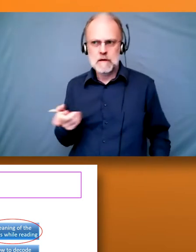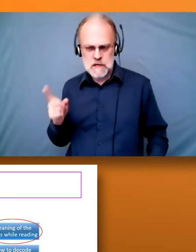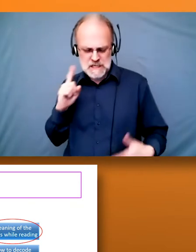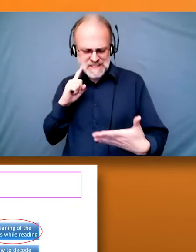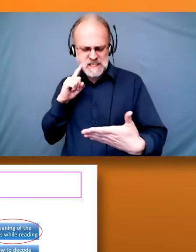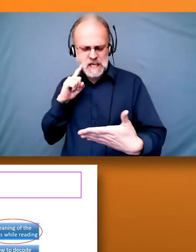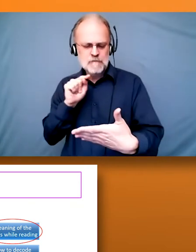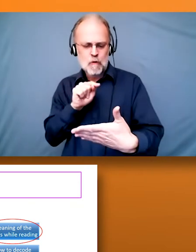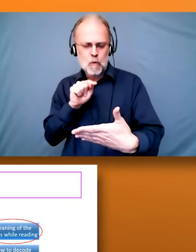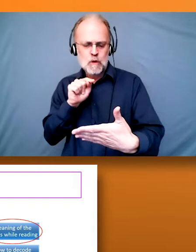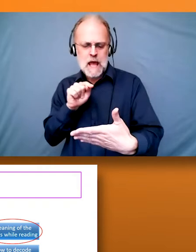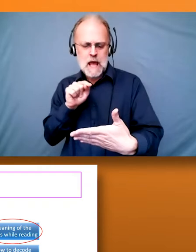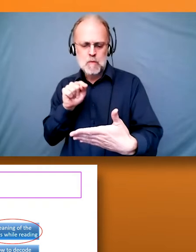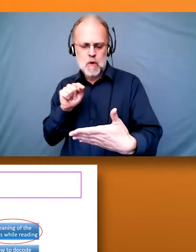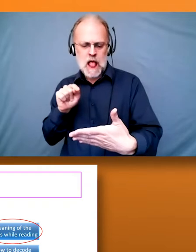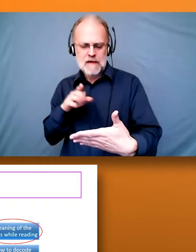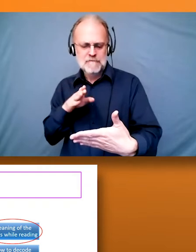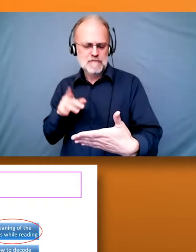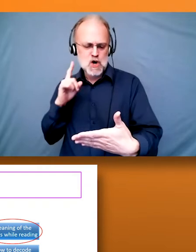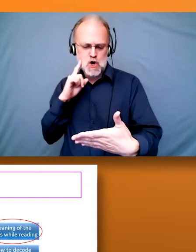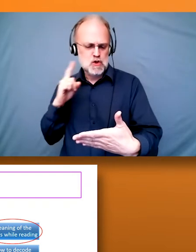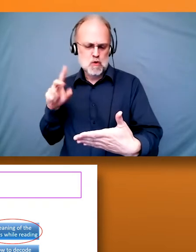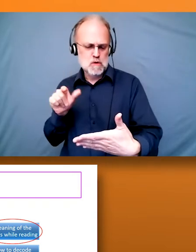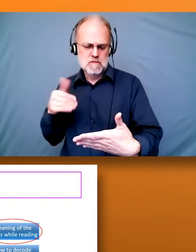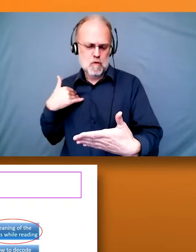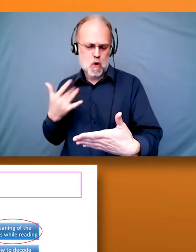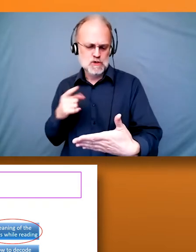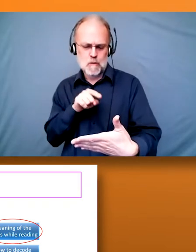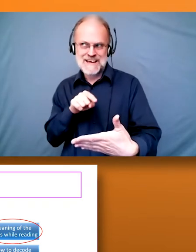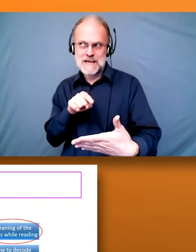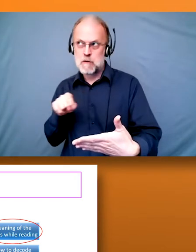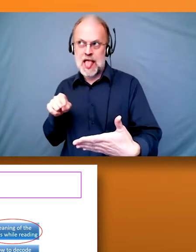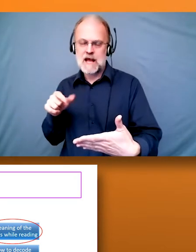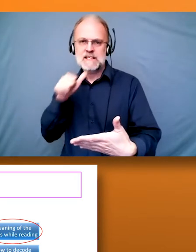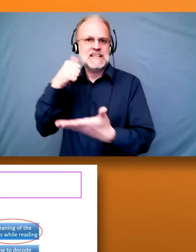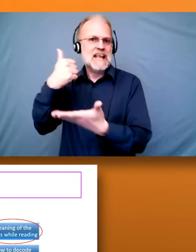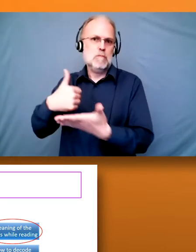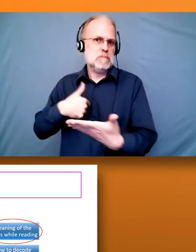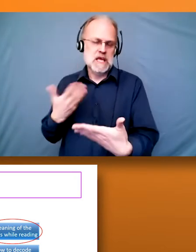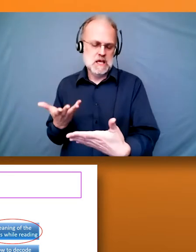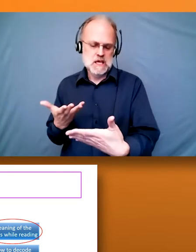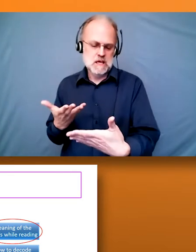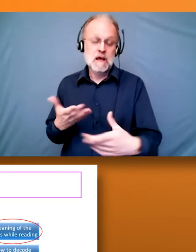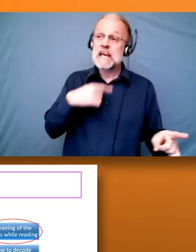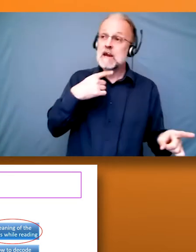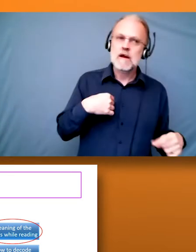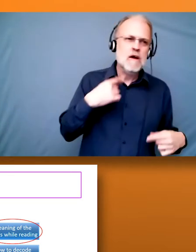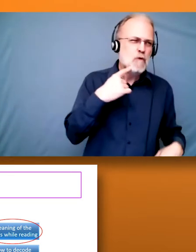because if they are sounding out a word, they may have never heard that word or they don't hear it the way that other children hear it,